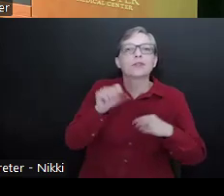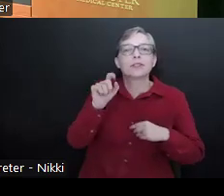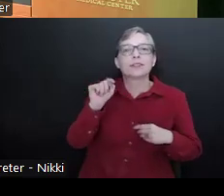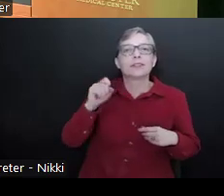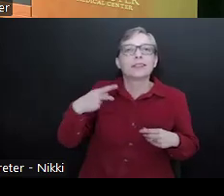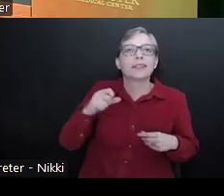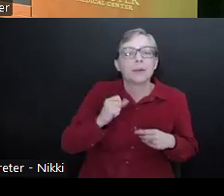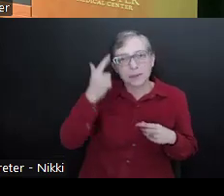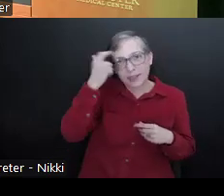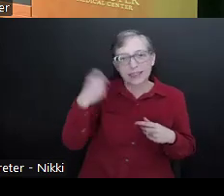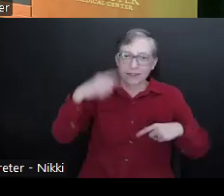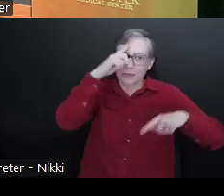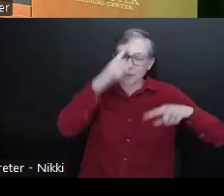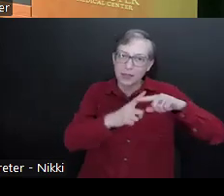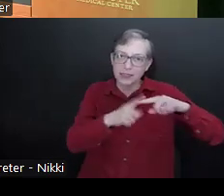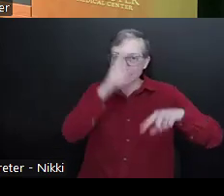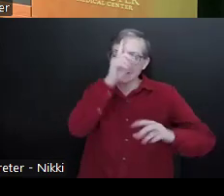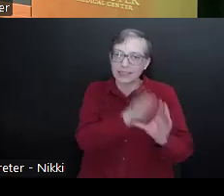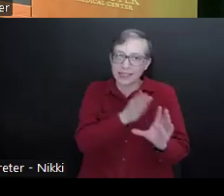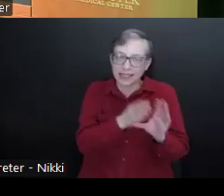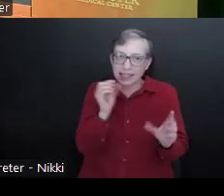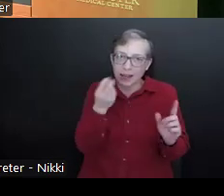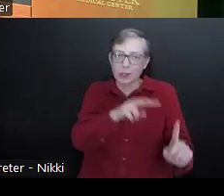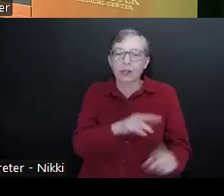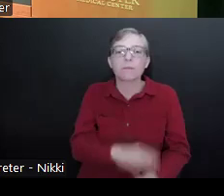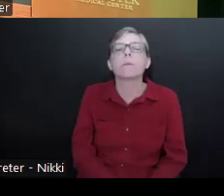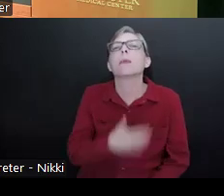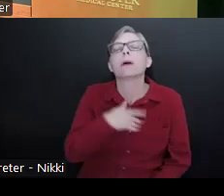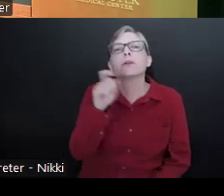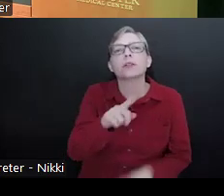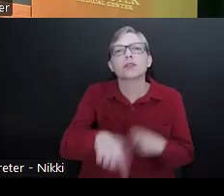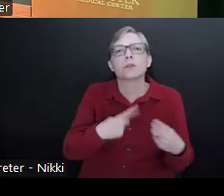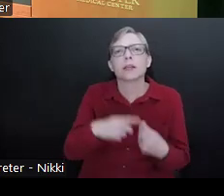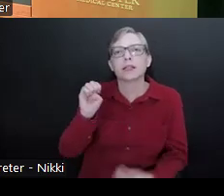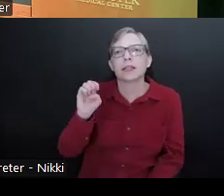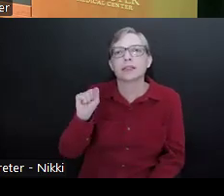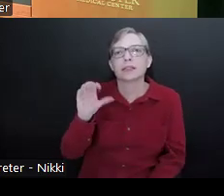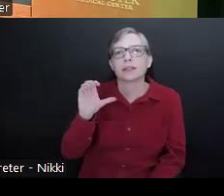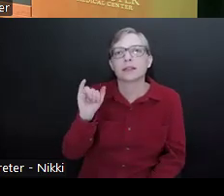um my question is about the esatalopram studies and sort of looking at the treatment effect after